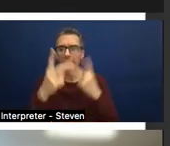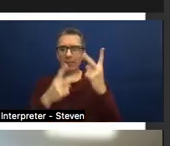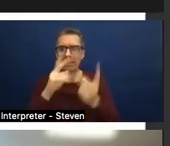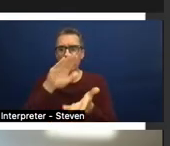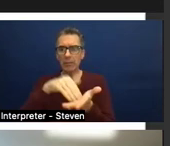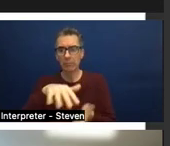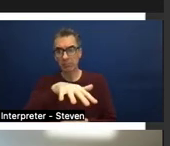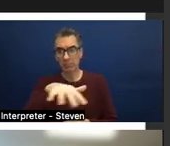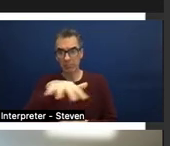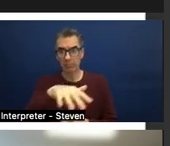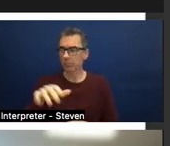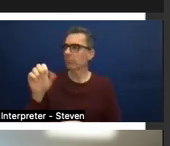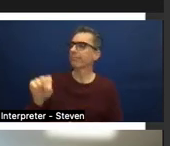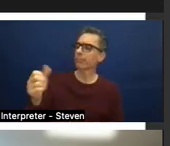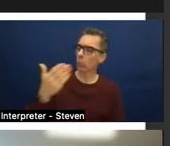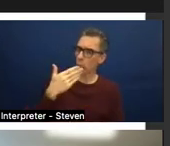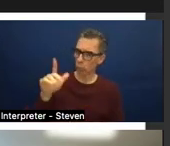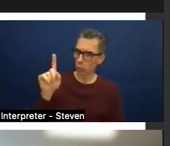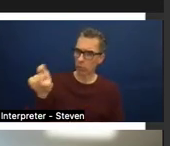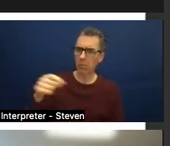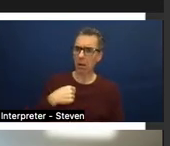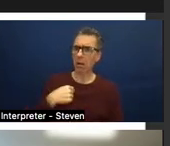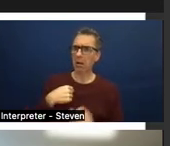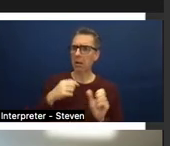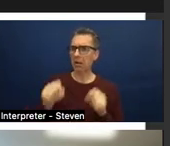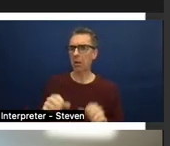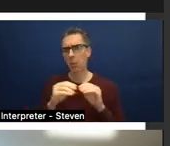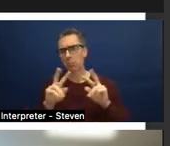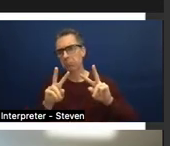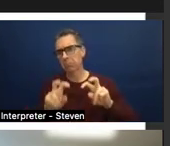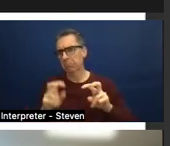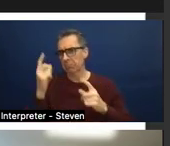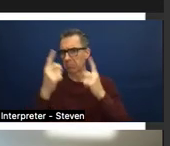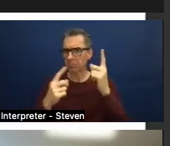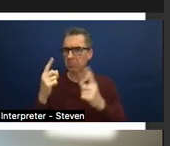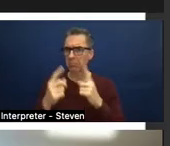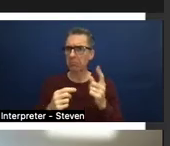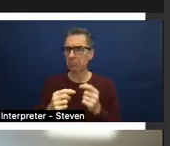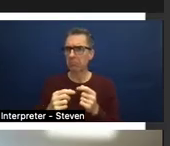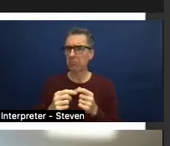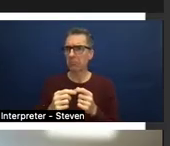Yeah, that's a good question. I mean I can look into it some more. I don't wanna, I didn't mean to, you know,